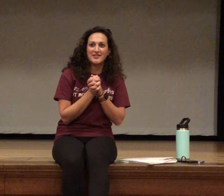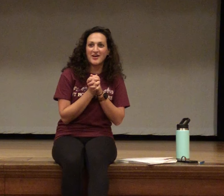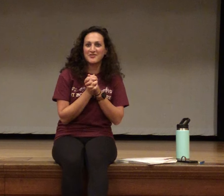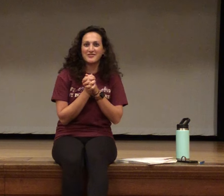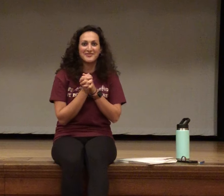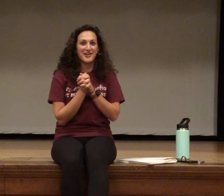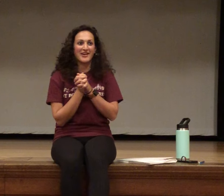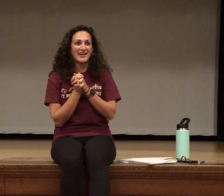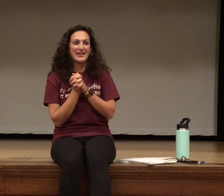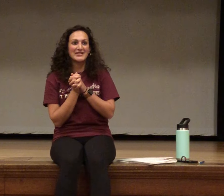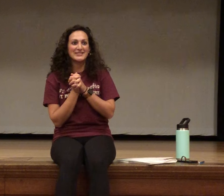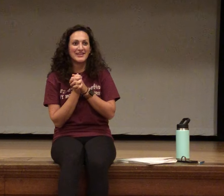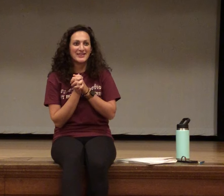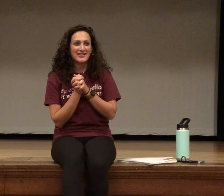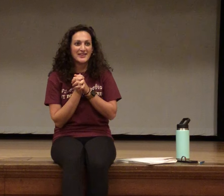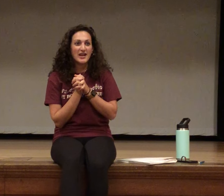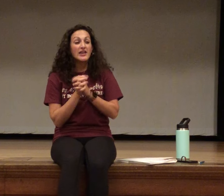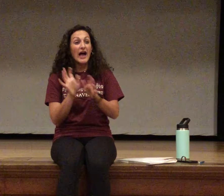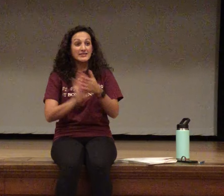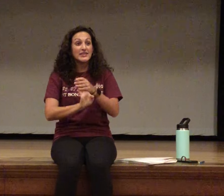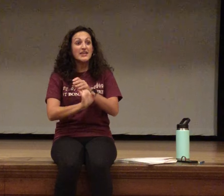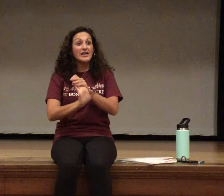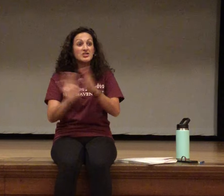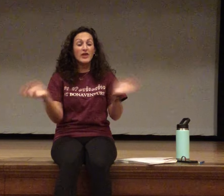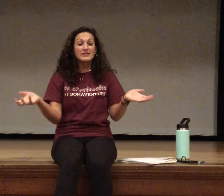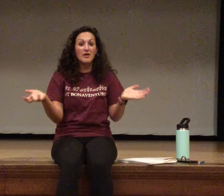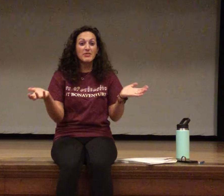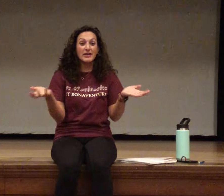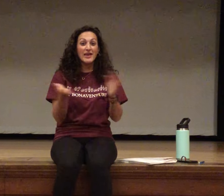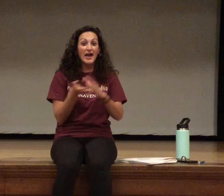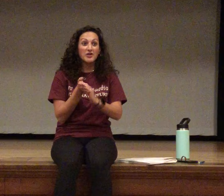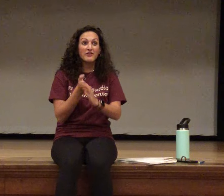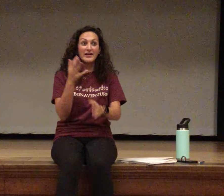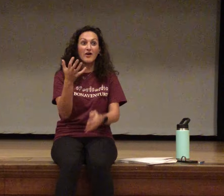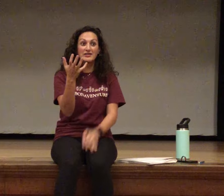no I can't believe I'll sort of my hand is though yeah yeah so that's something yeah you'll find out